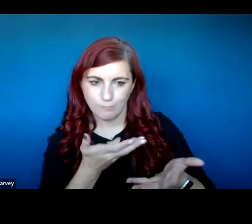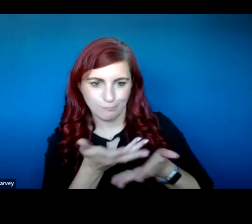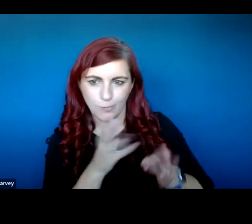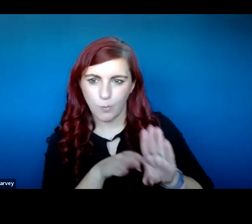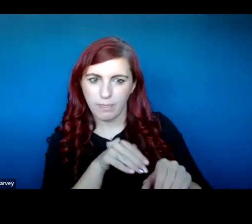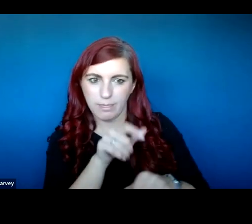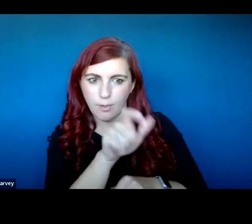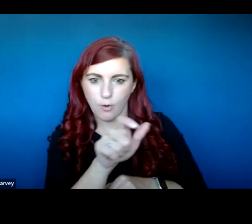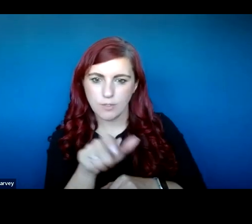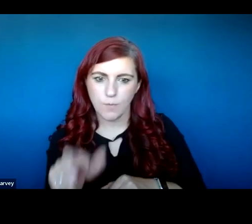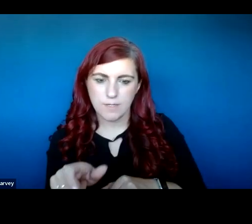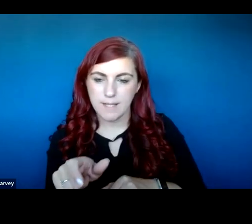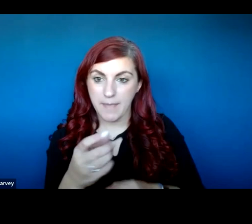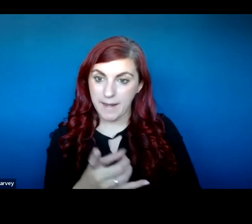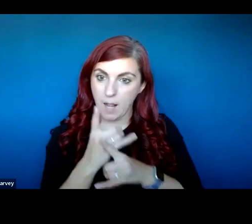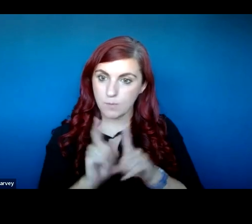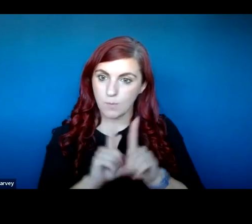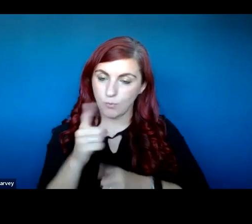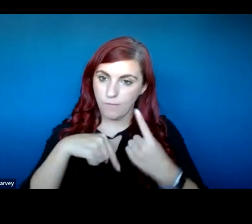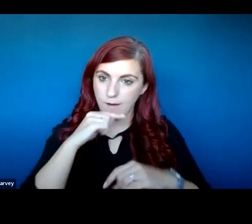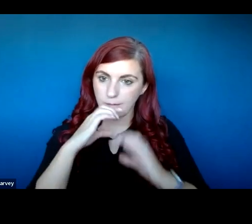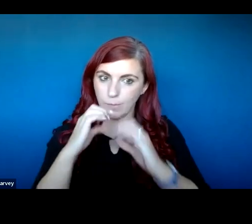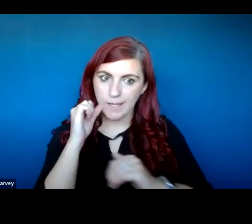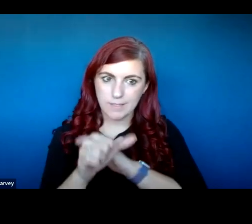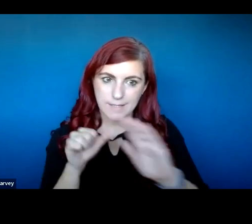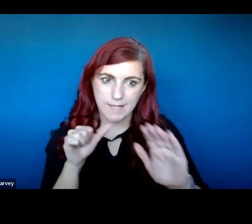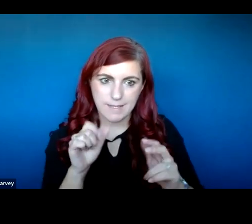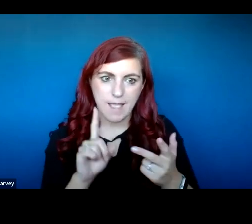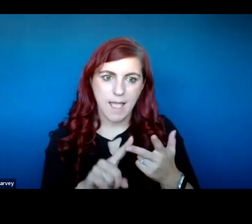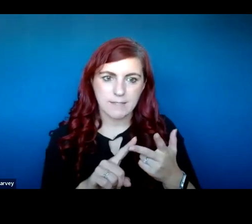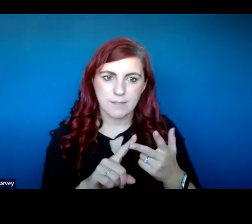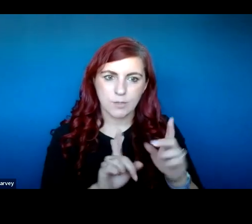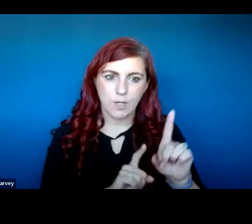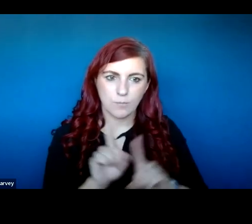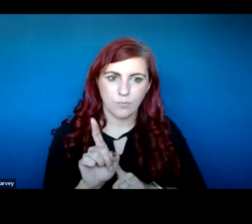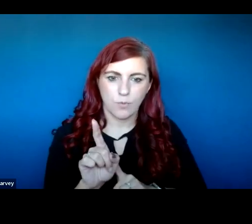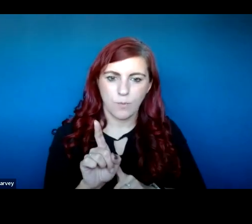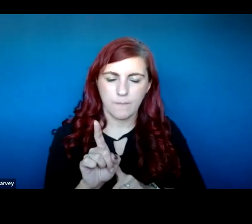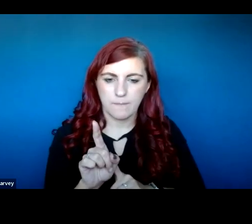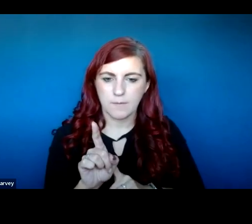improve our communication skills, and to improve our vocabulary as well,